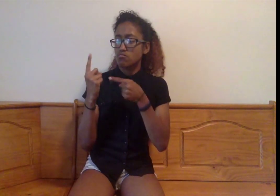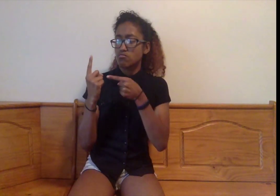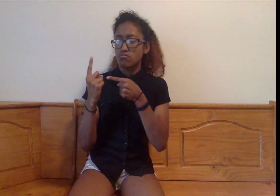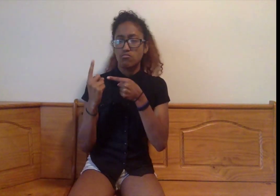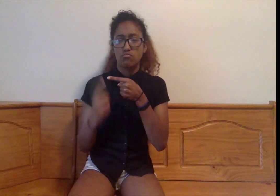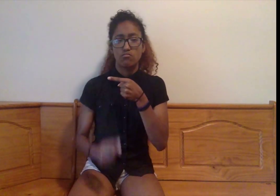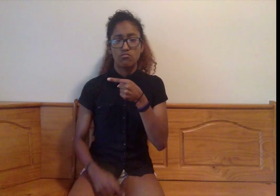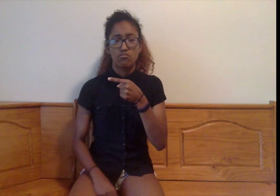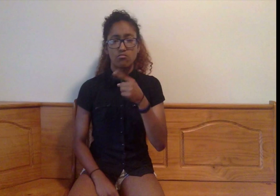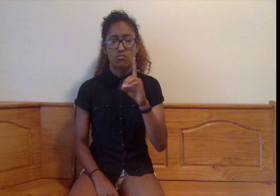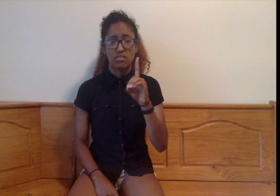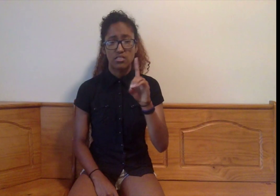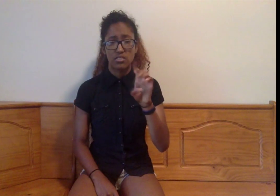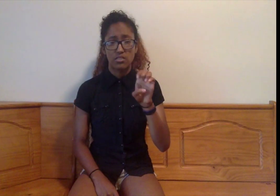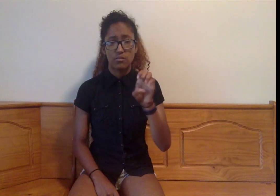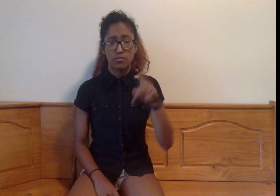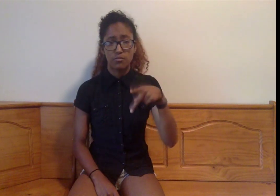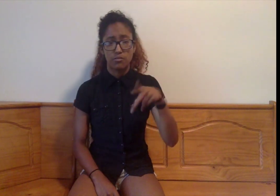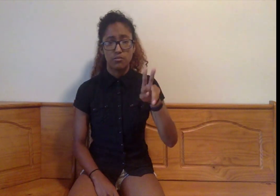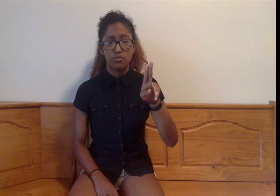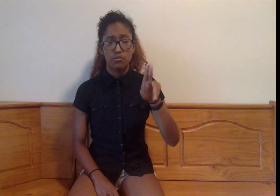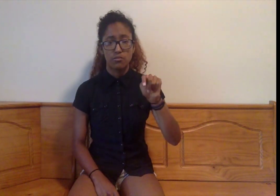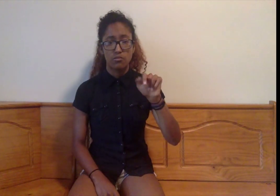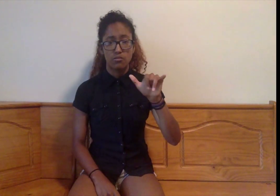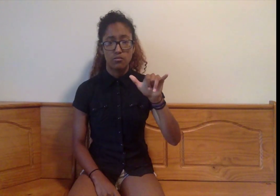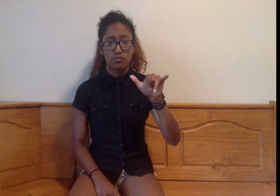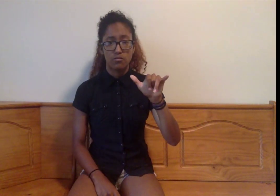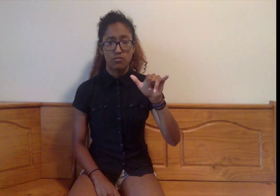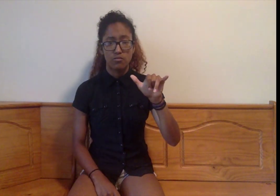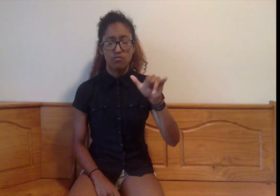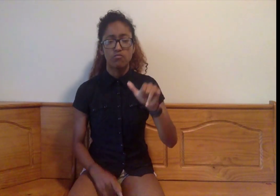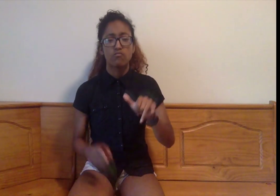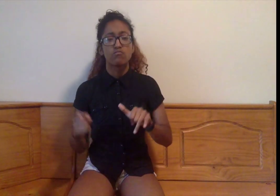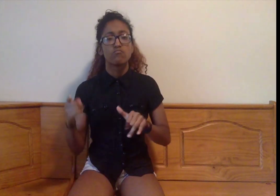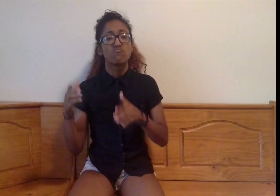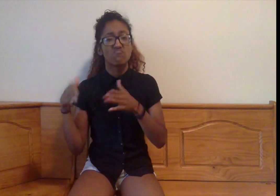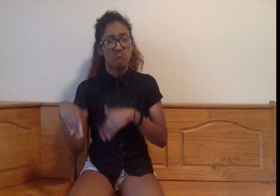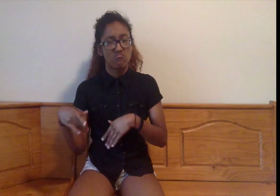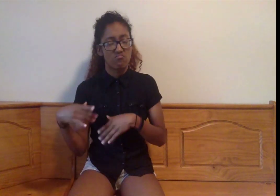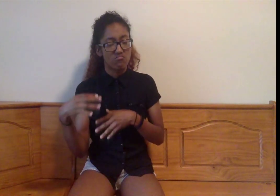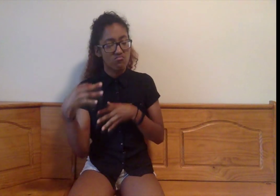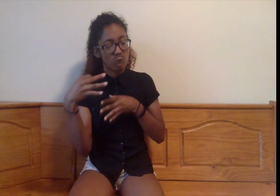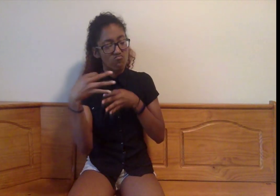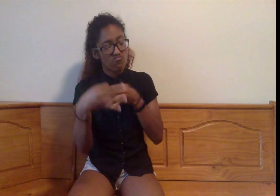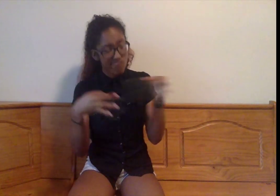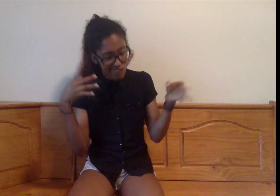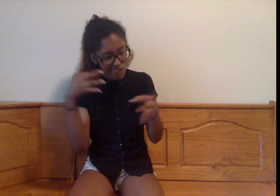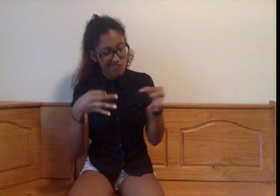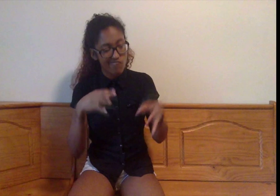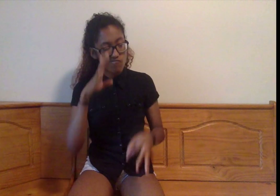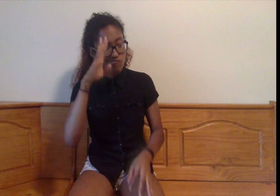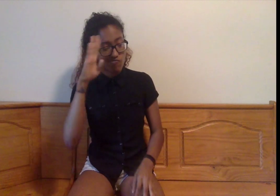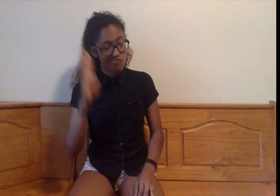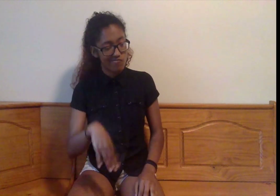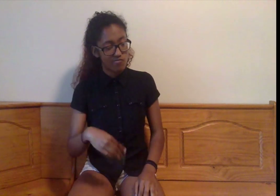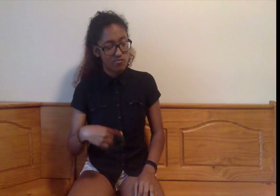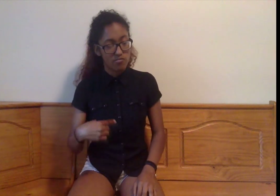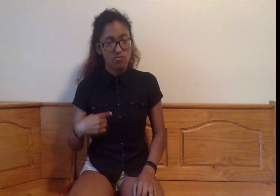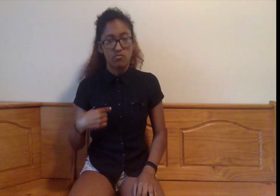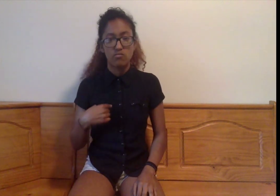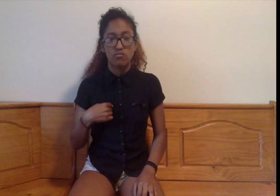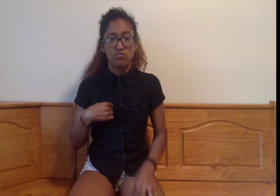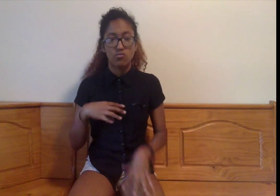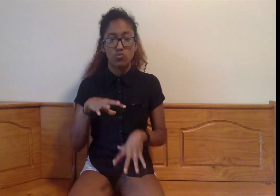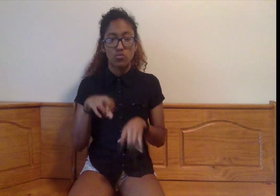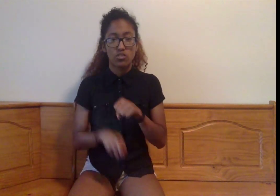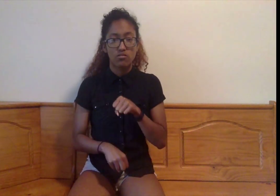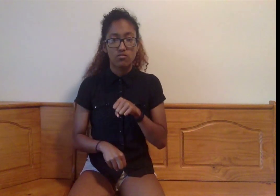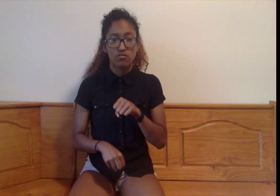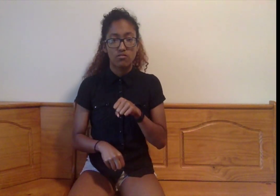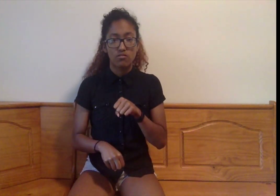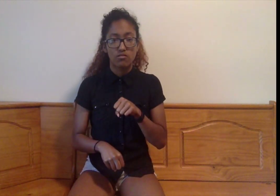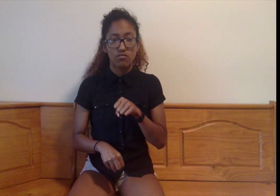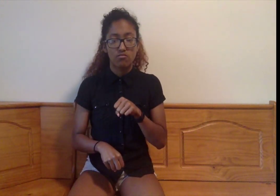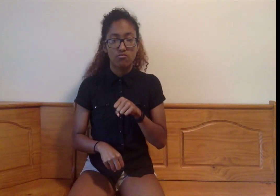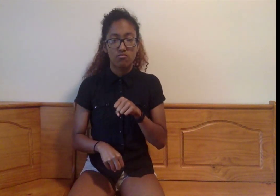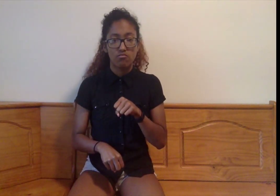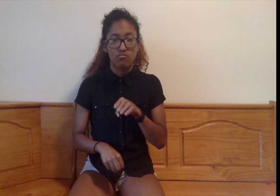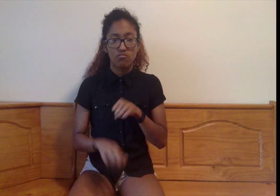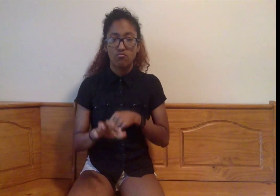A deputy explained I had been assaulted.